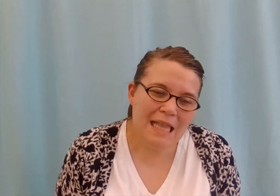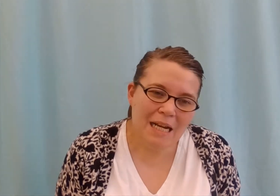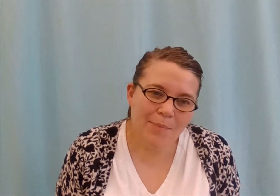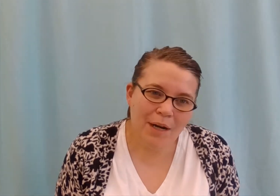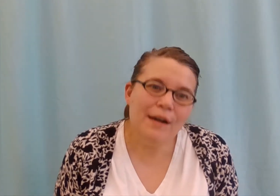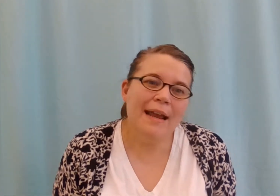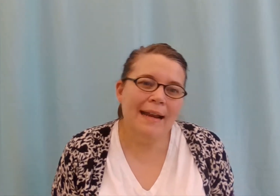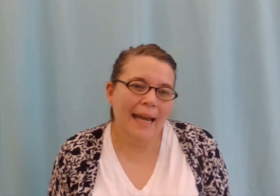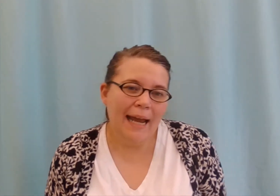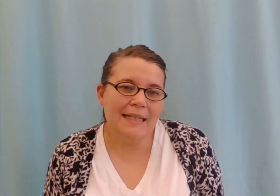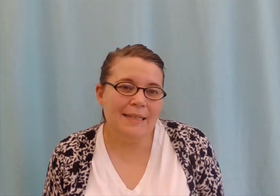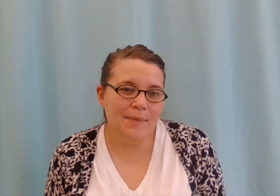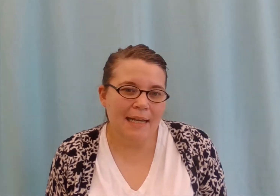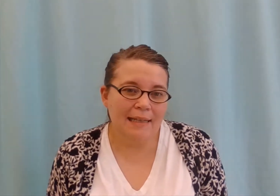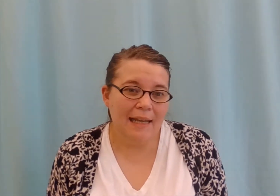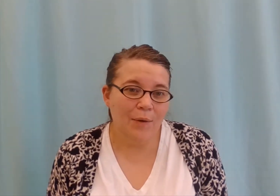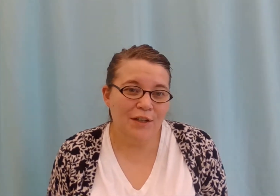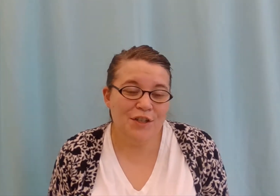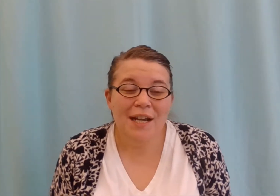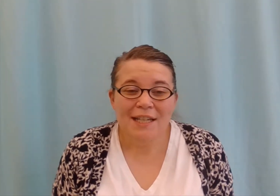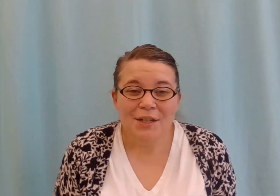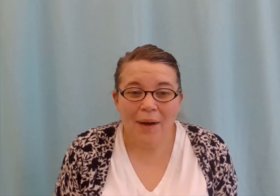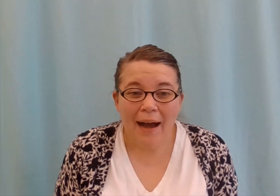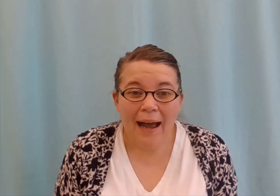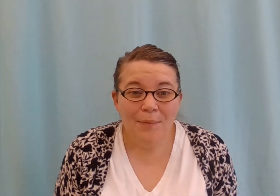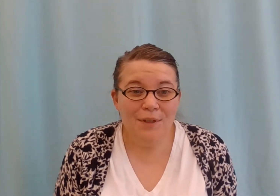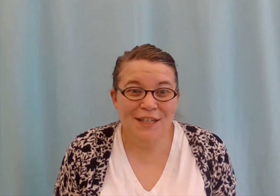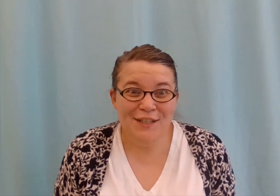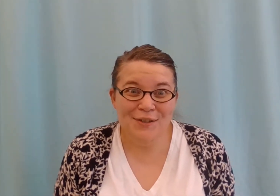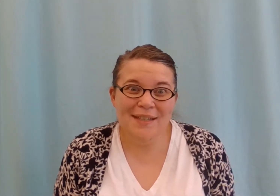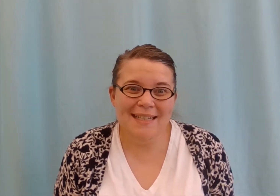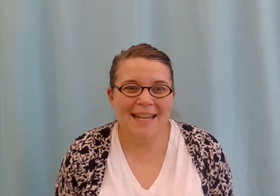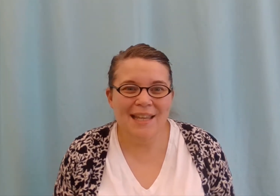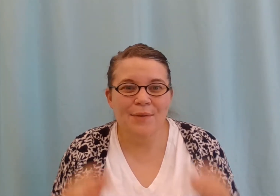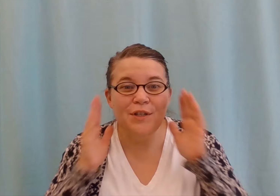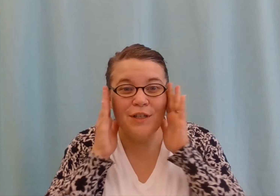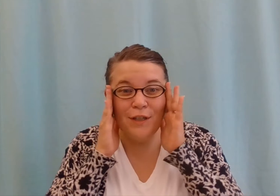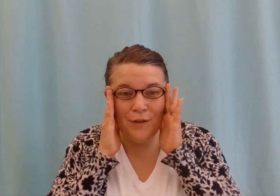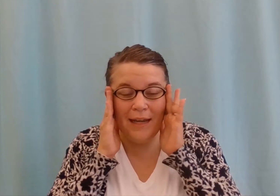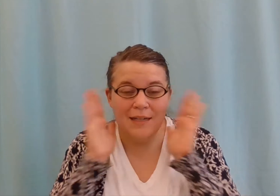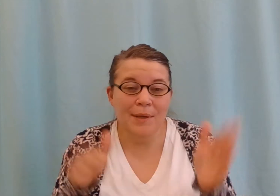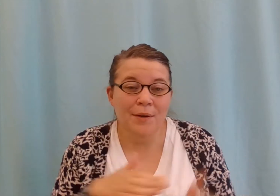Little Bird and it has some sign language. So I will teach you the sign language slowly as we go